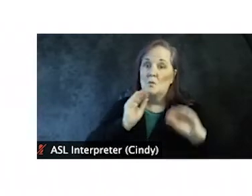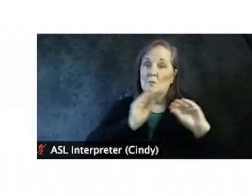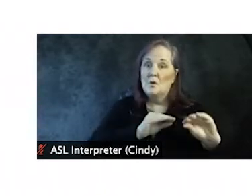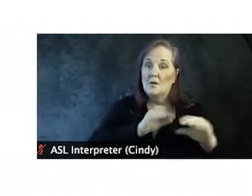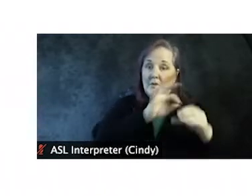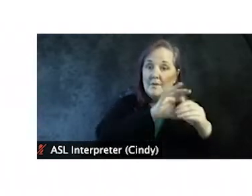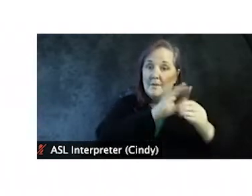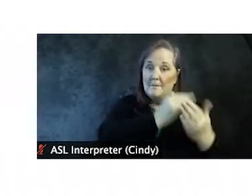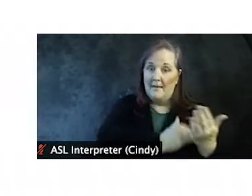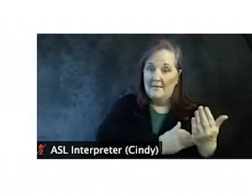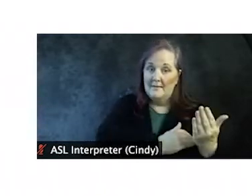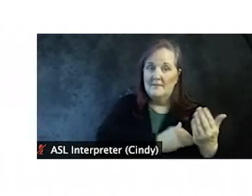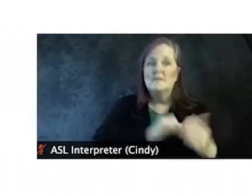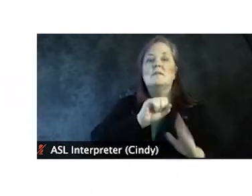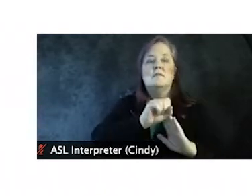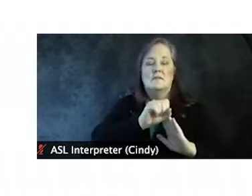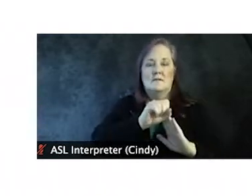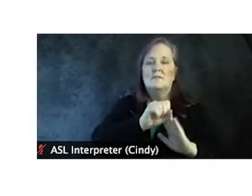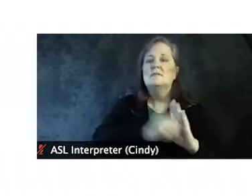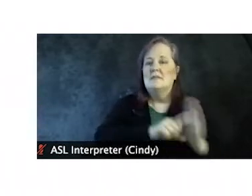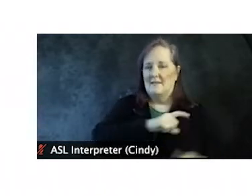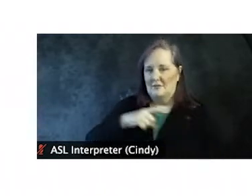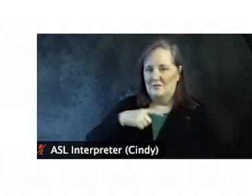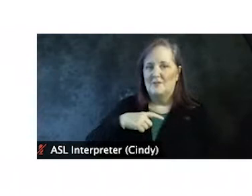And then on the other side, we have the Howard Jarvis Taxpayers Association.